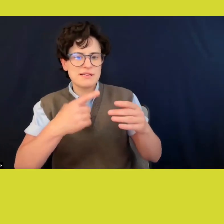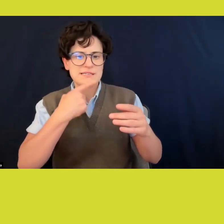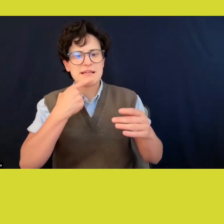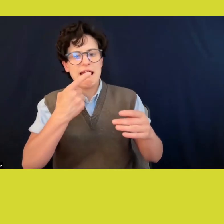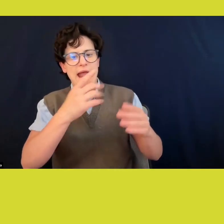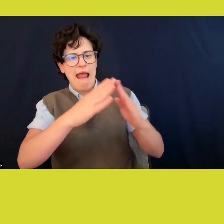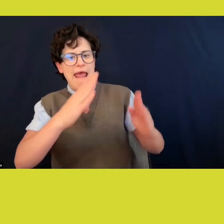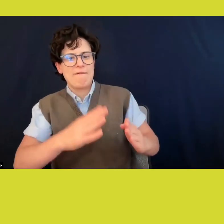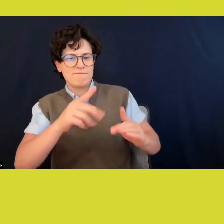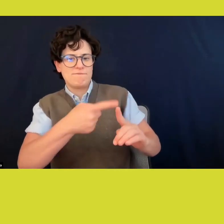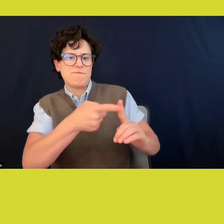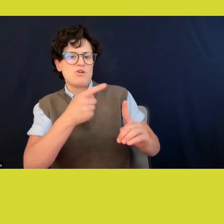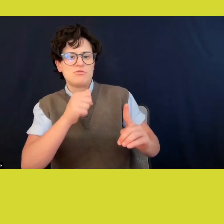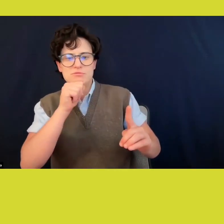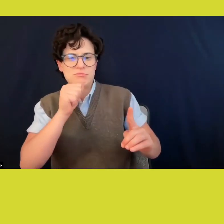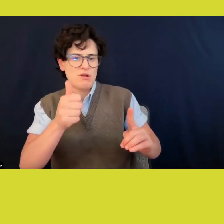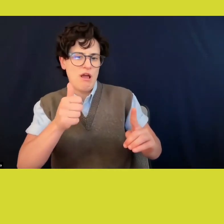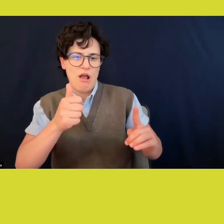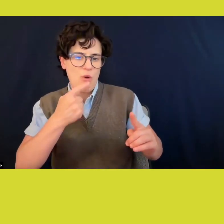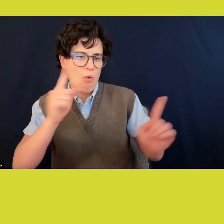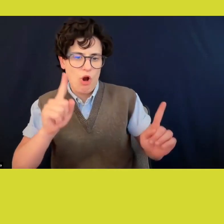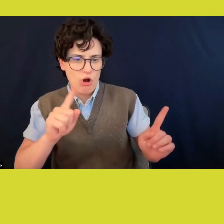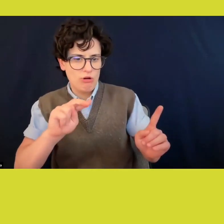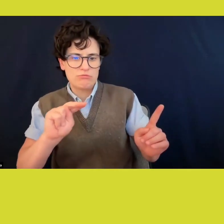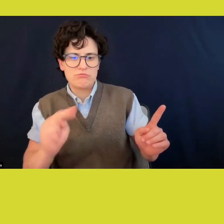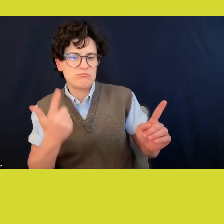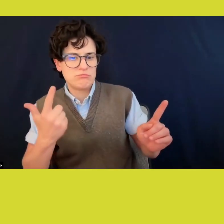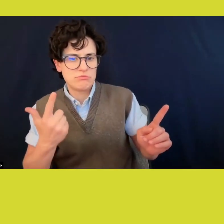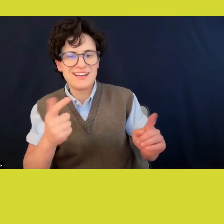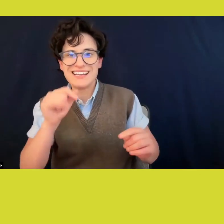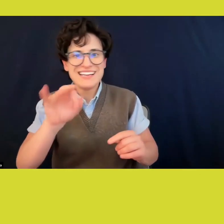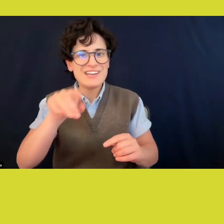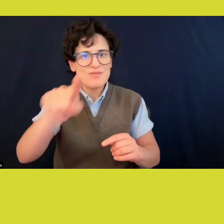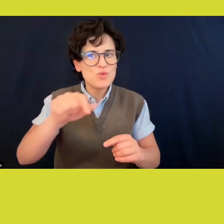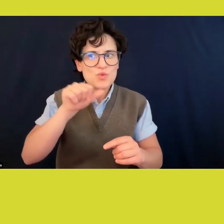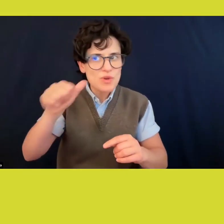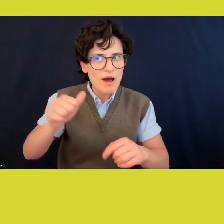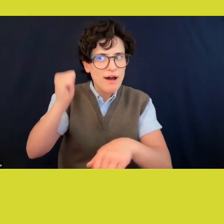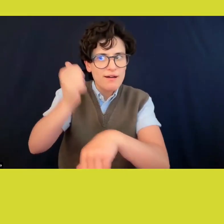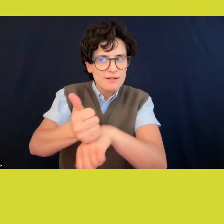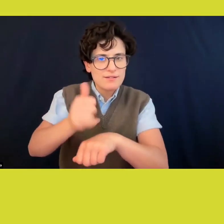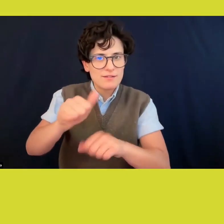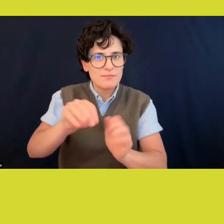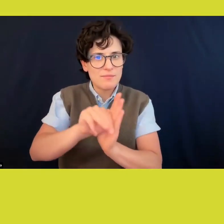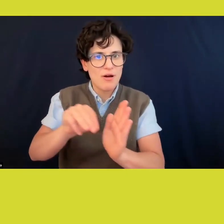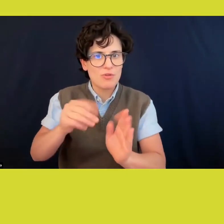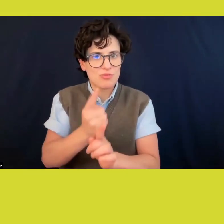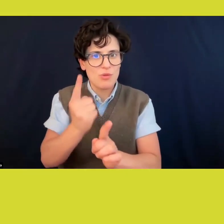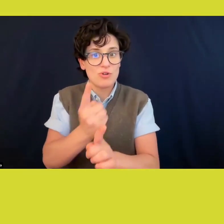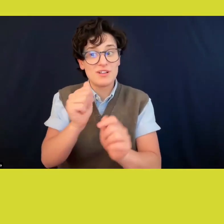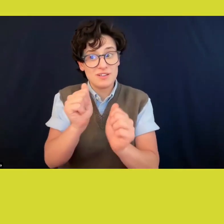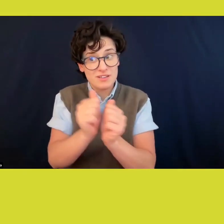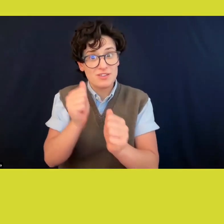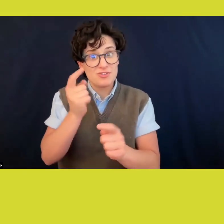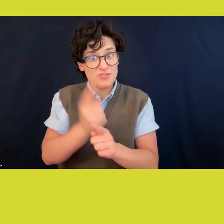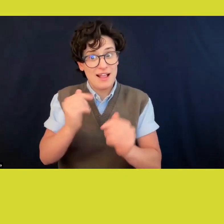implementing the model properly with the right level of support, you're not going to get the results that Housing